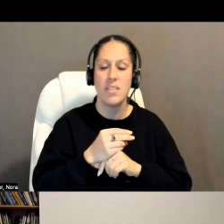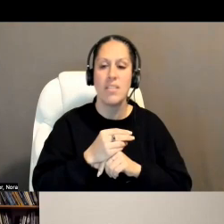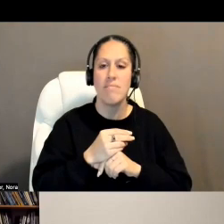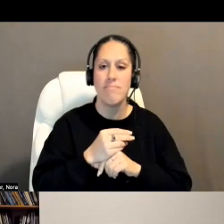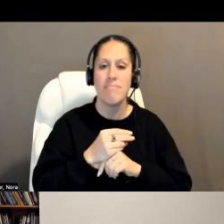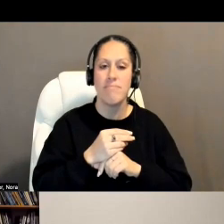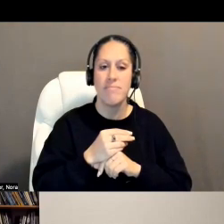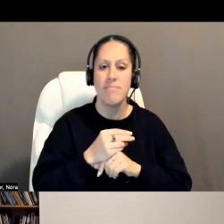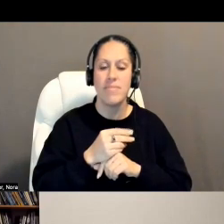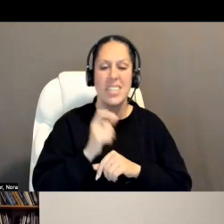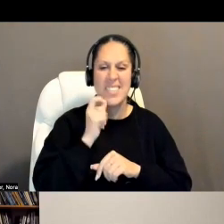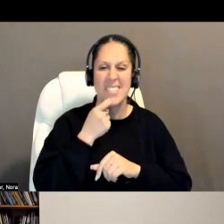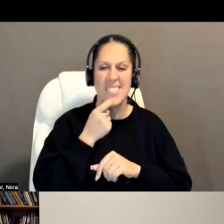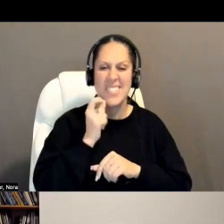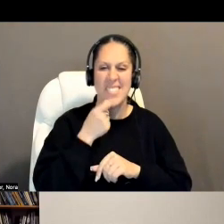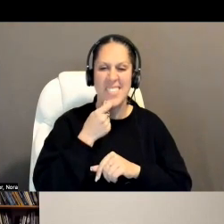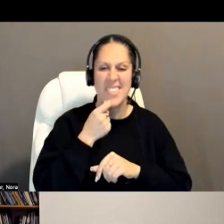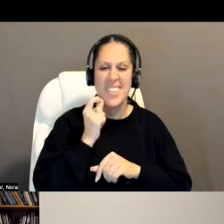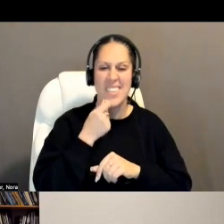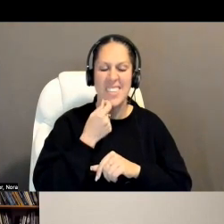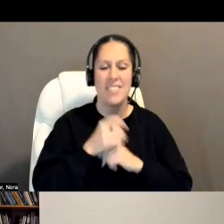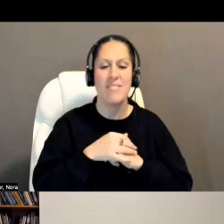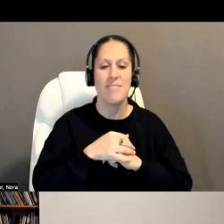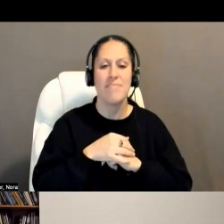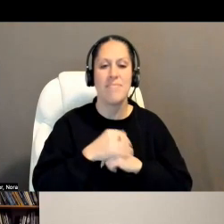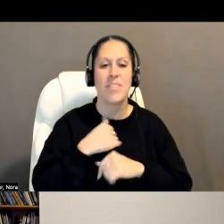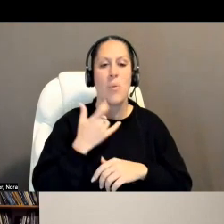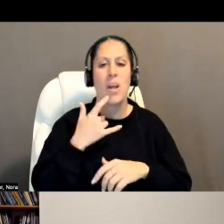Um, neat, it's really-- I want to pick him up and hug him!